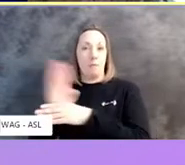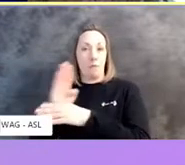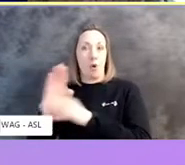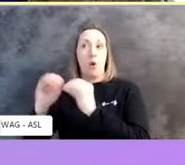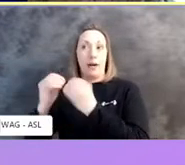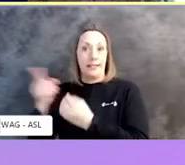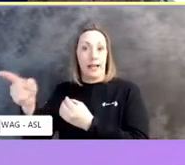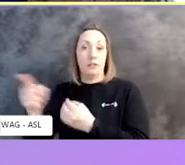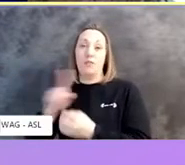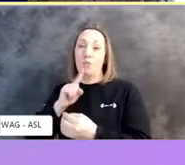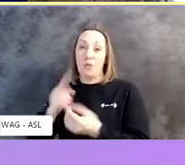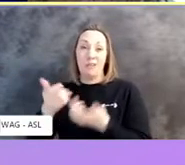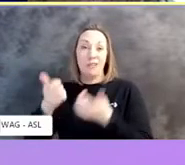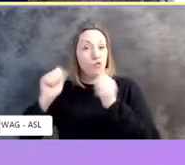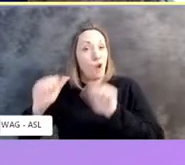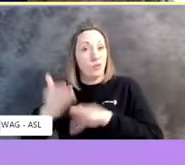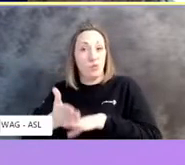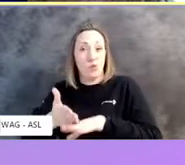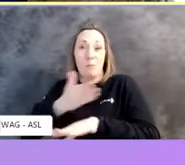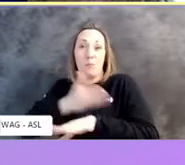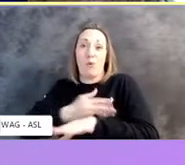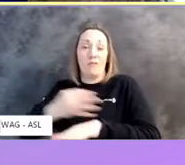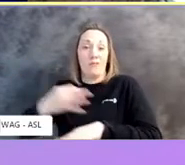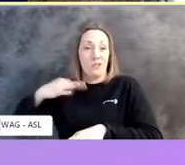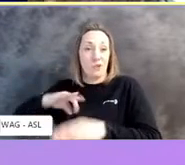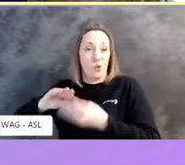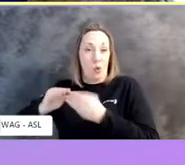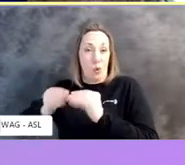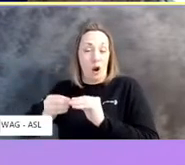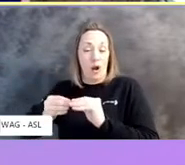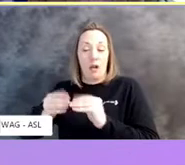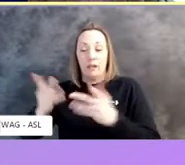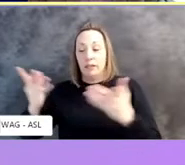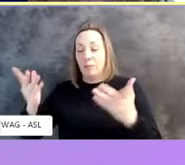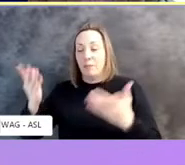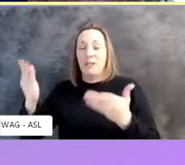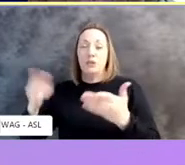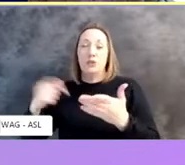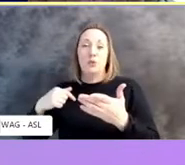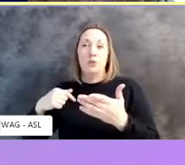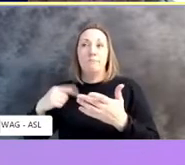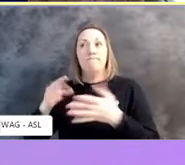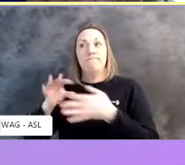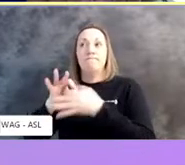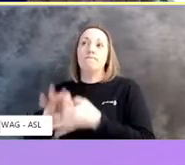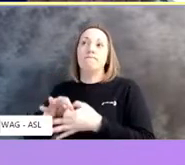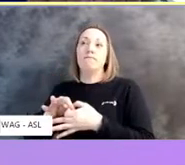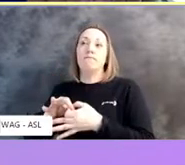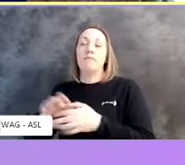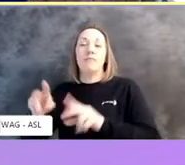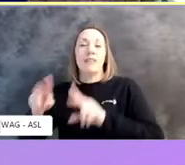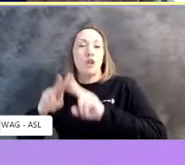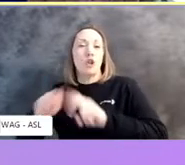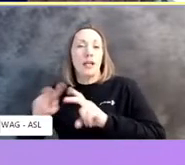numerical score that we provide some organizations have put a